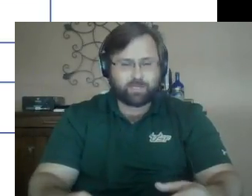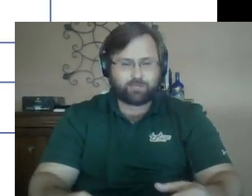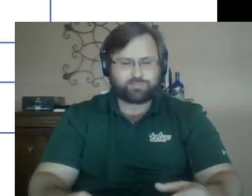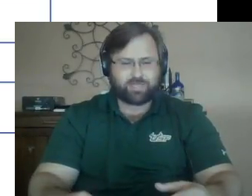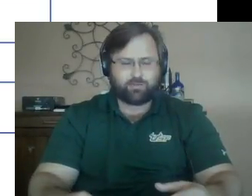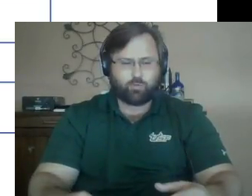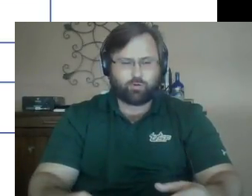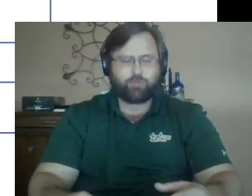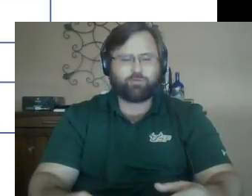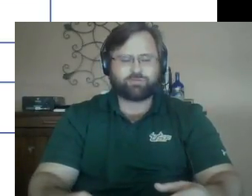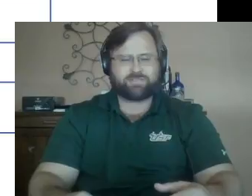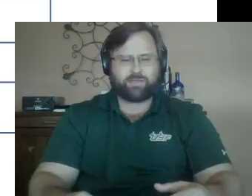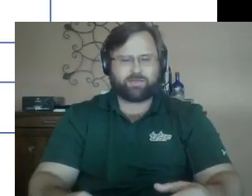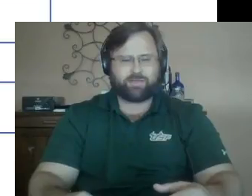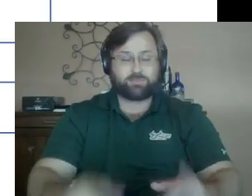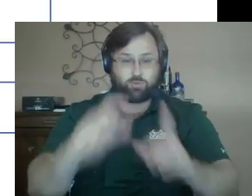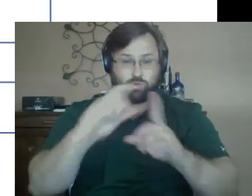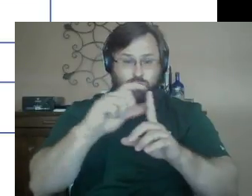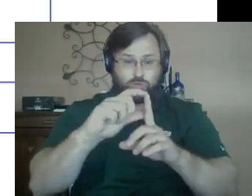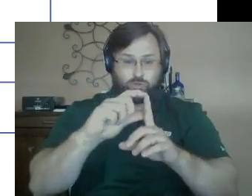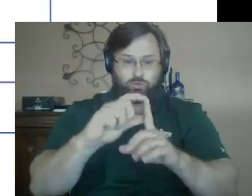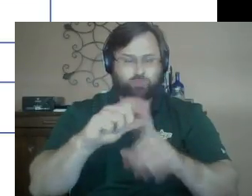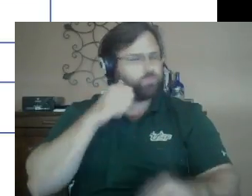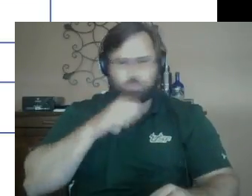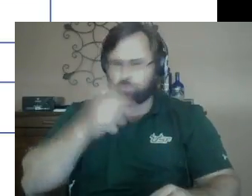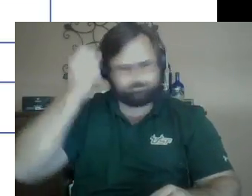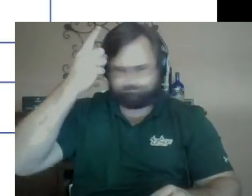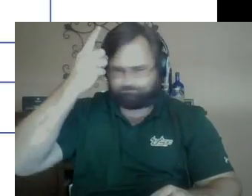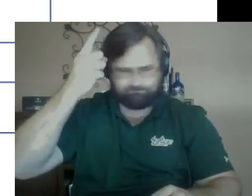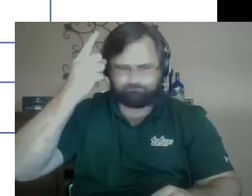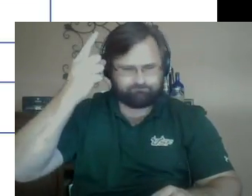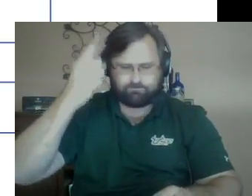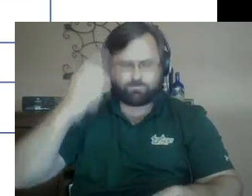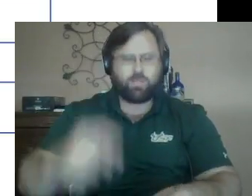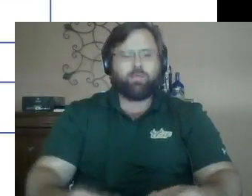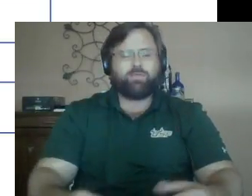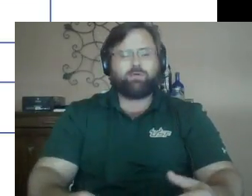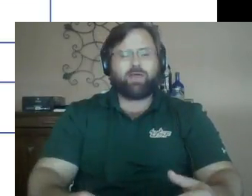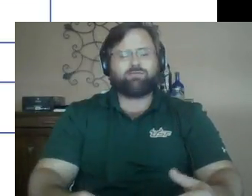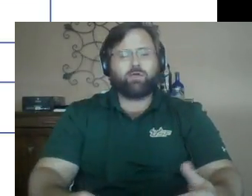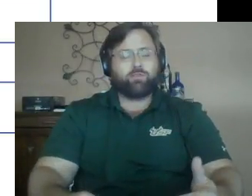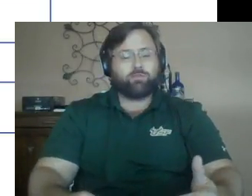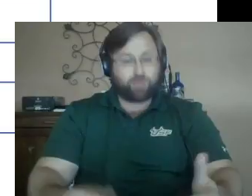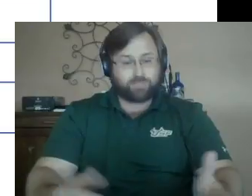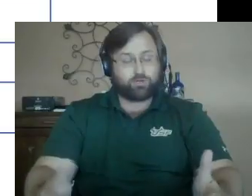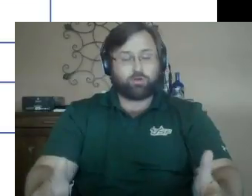understand the word which was signed like this then you have does the girl